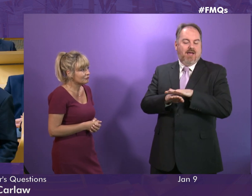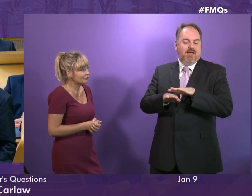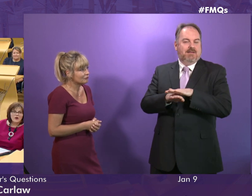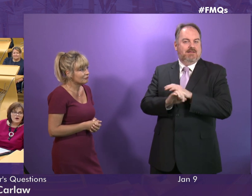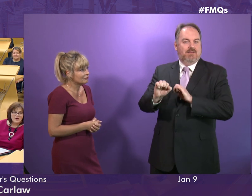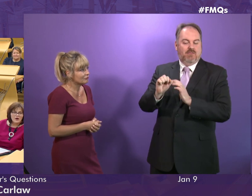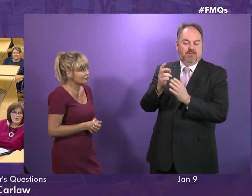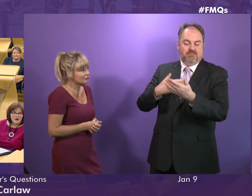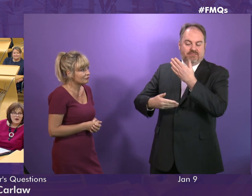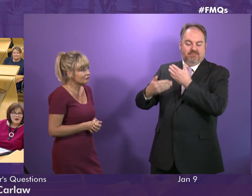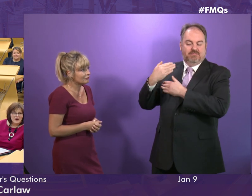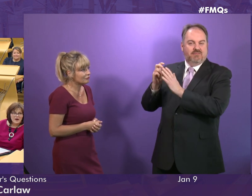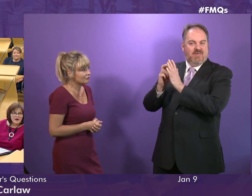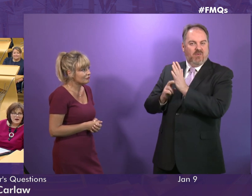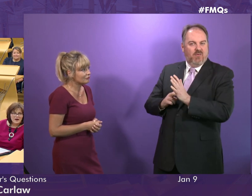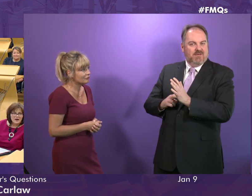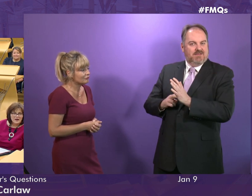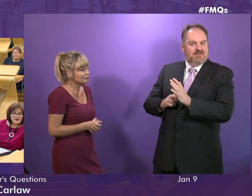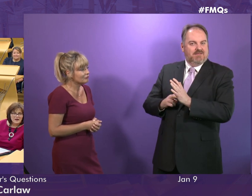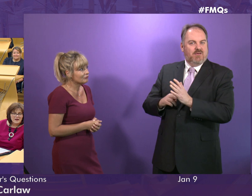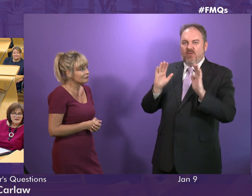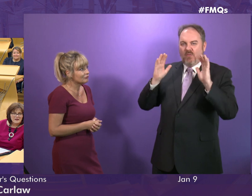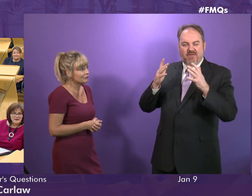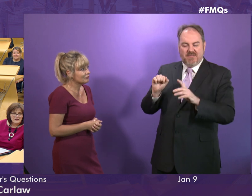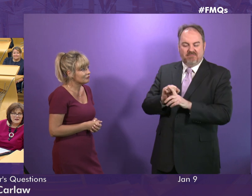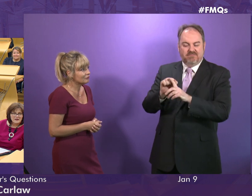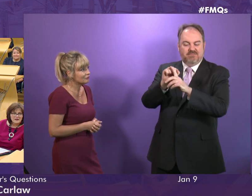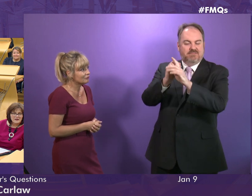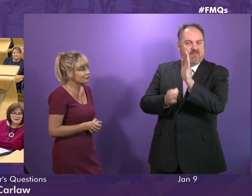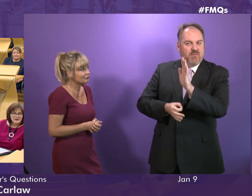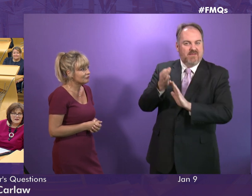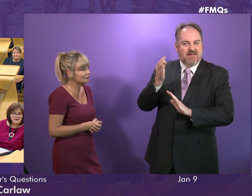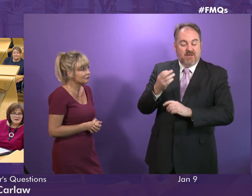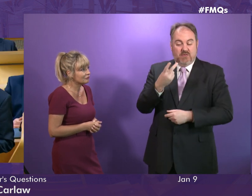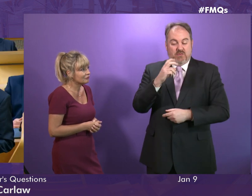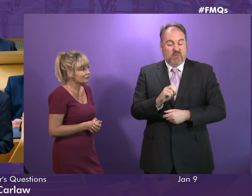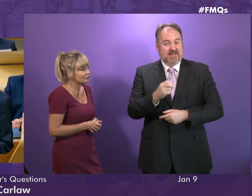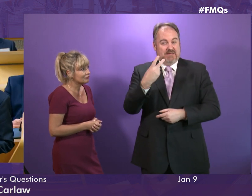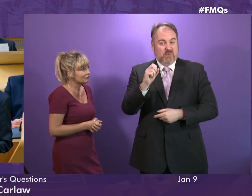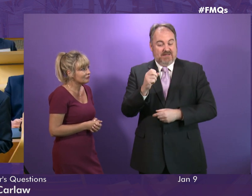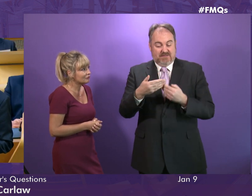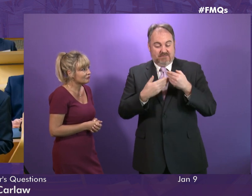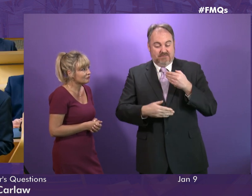to it and correcting it. Presiding Officer, 2020 will be the year that this Government’s diabolical domestic record